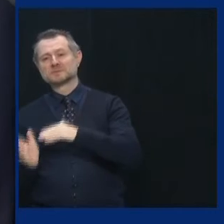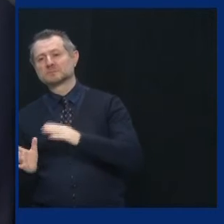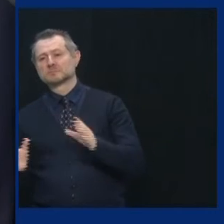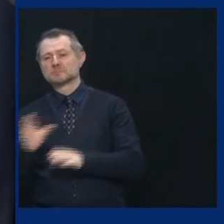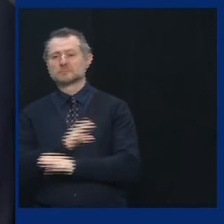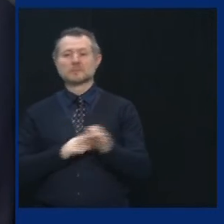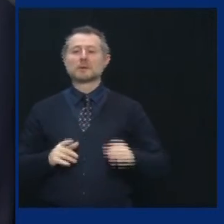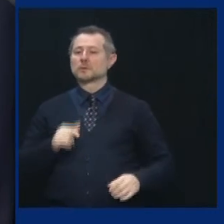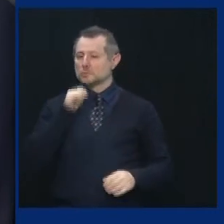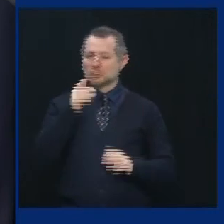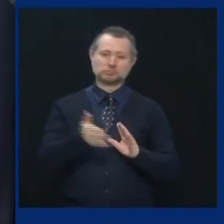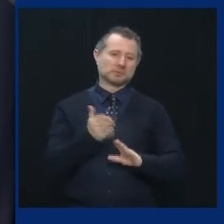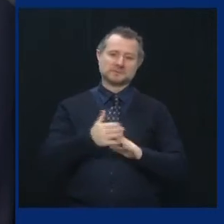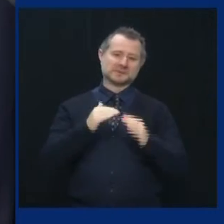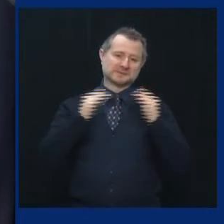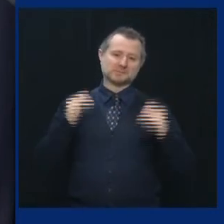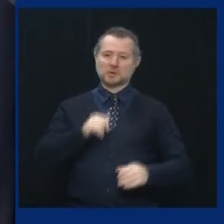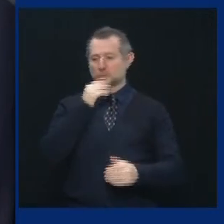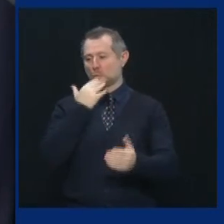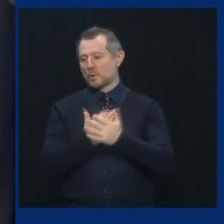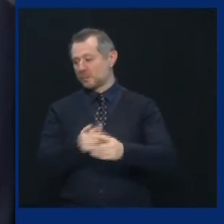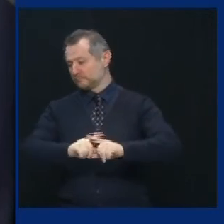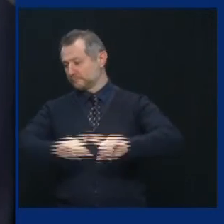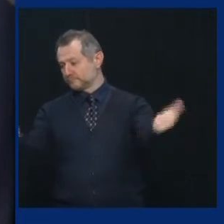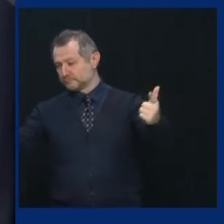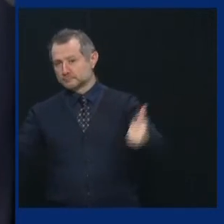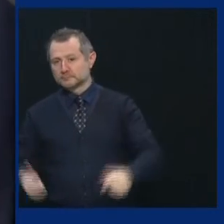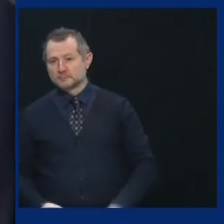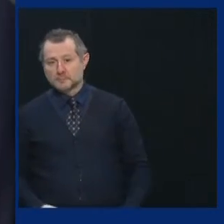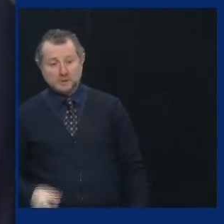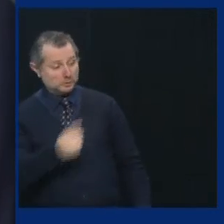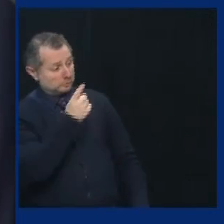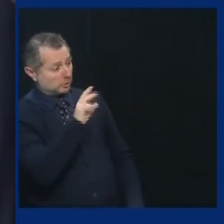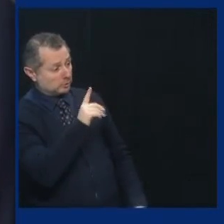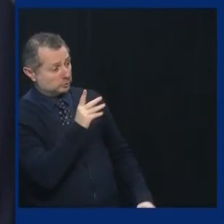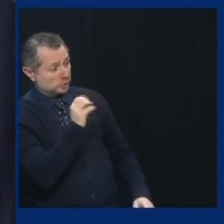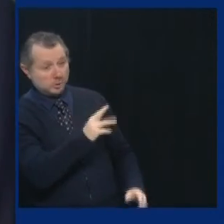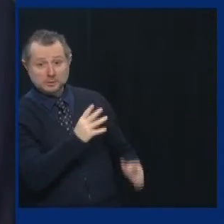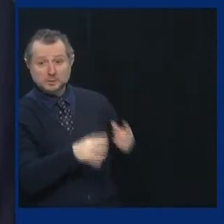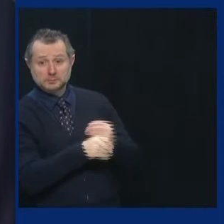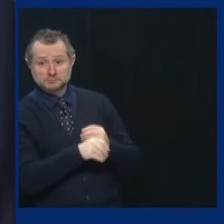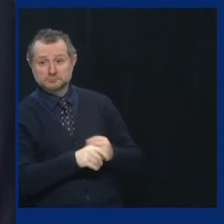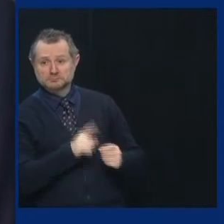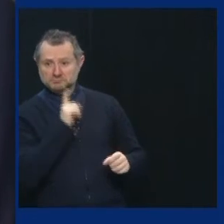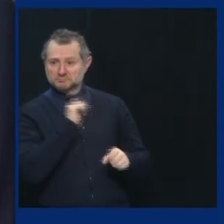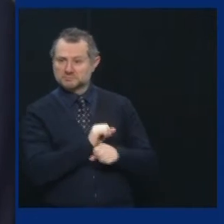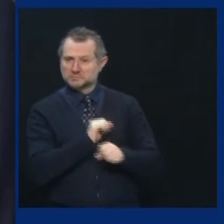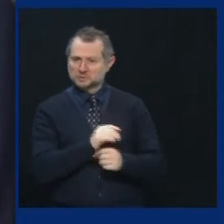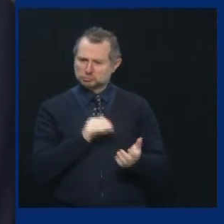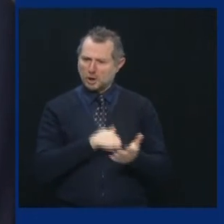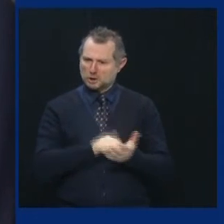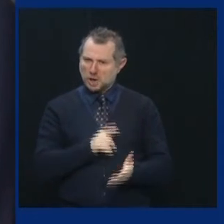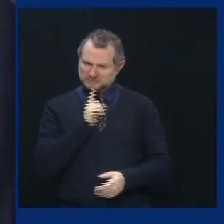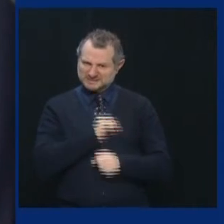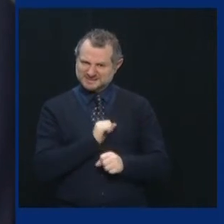EVERYBODY COMES IN EVERYDAY AND PEOPLE HAVE DIFFERENT SHIFTS. YOU KNOW, SO ALL THE BUREAUCRACY.